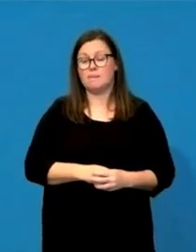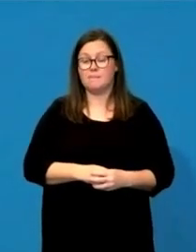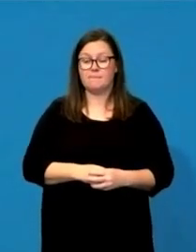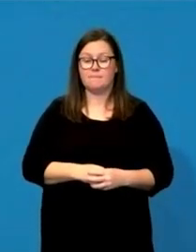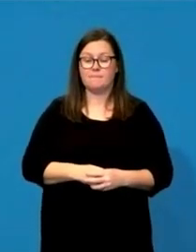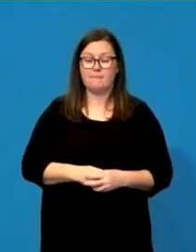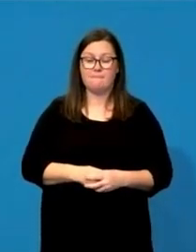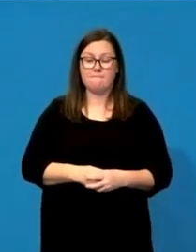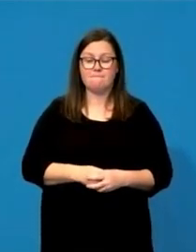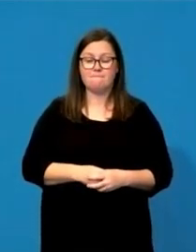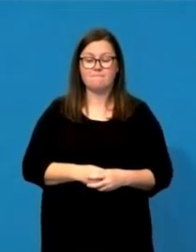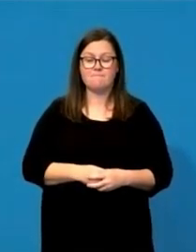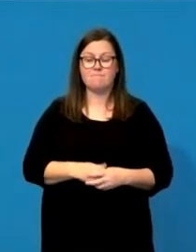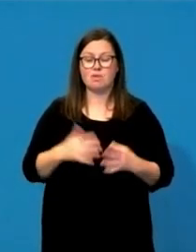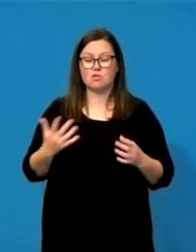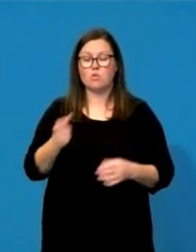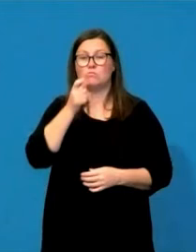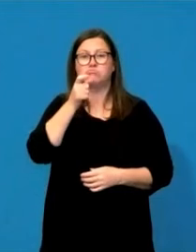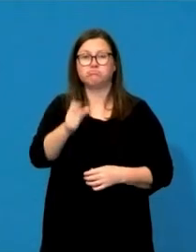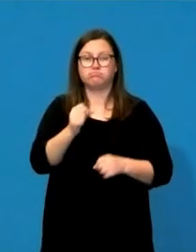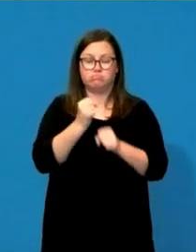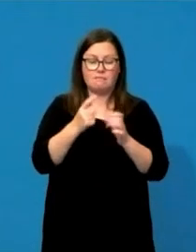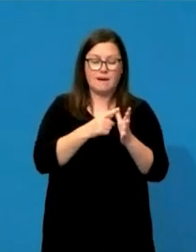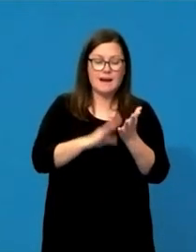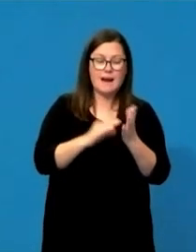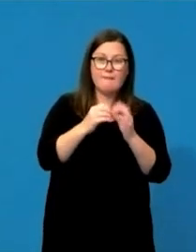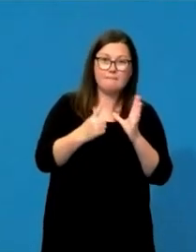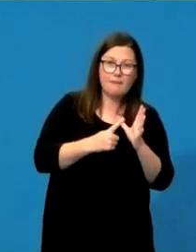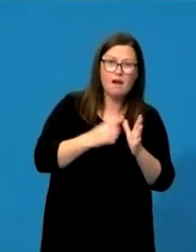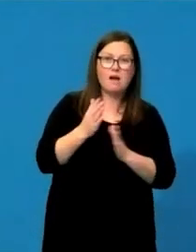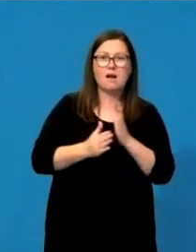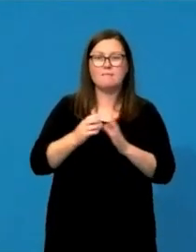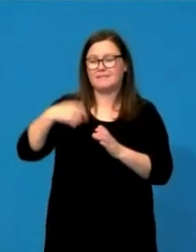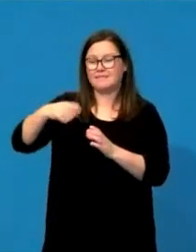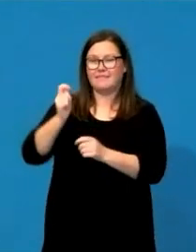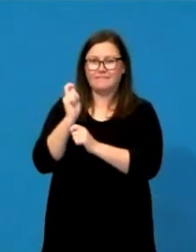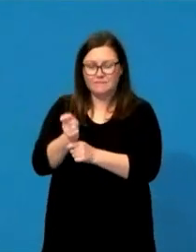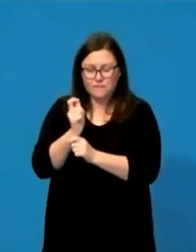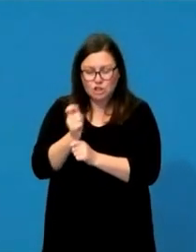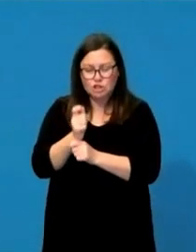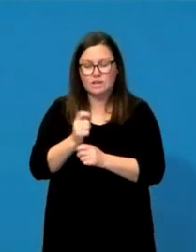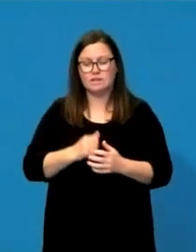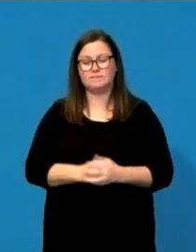So they say that, Ngaba. And, you know, for turkey when we go shooting, they say Galamura.